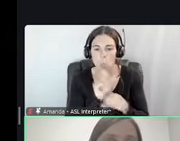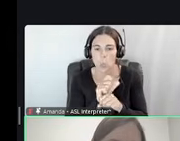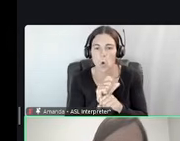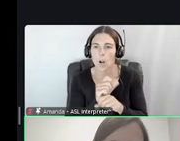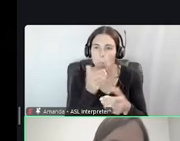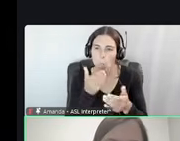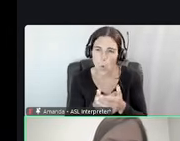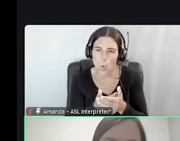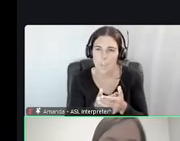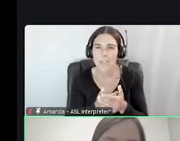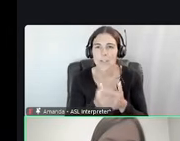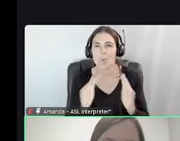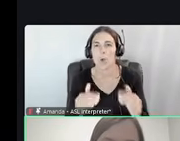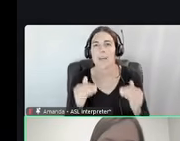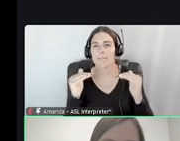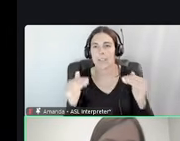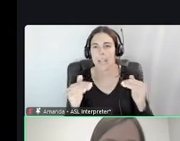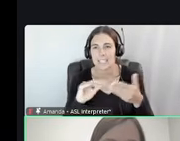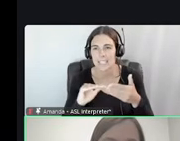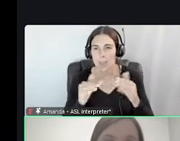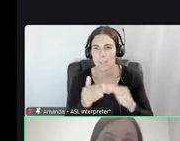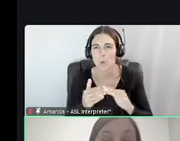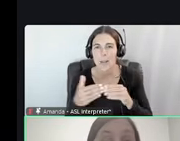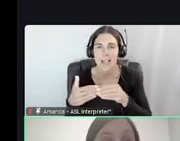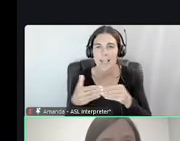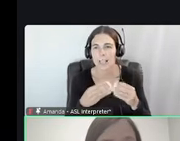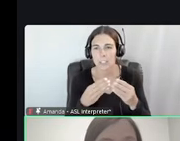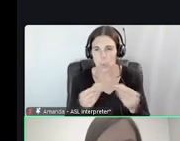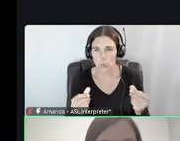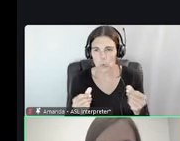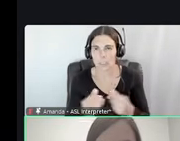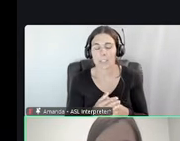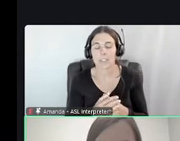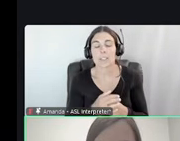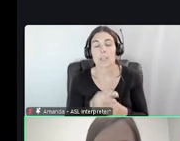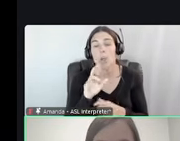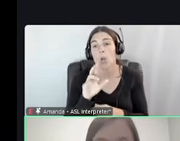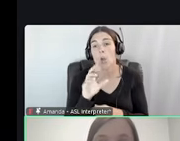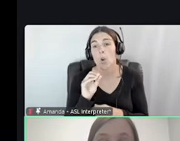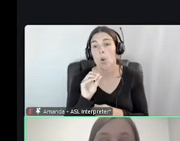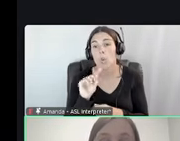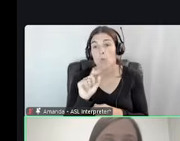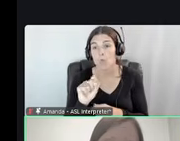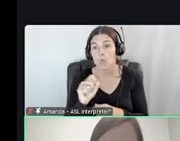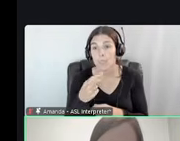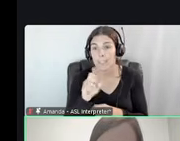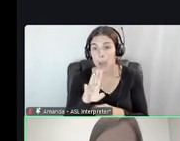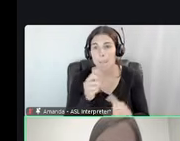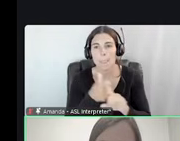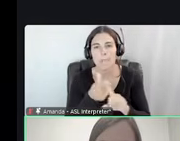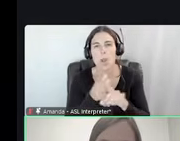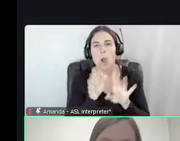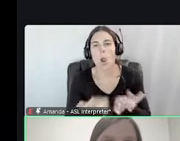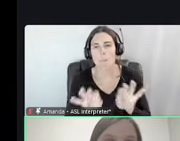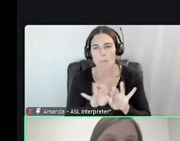advance community-led solutions and the roots hubs themselves are critical to making that happen.